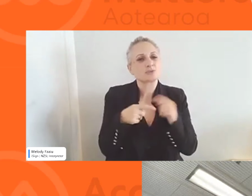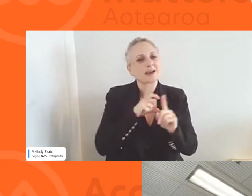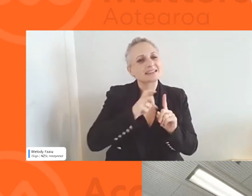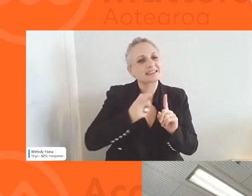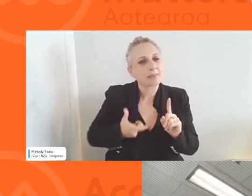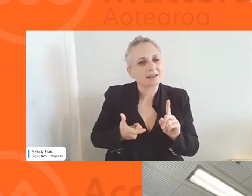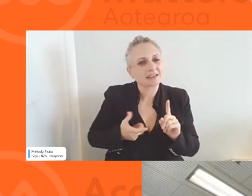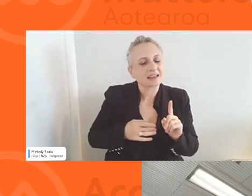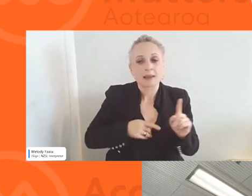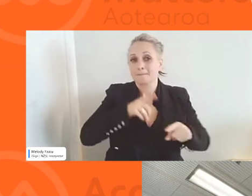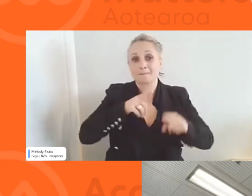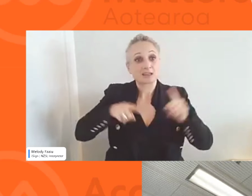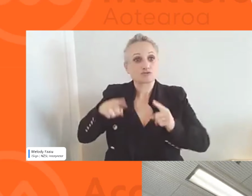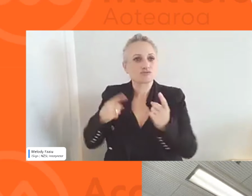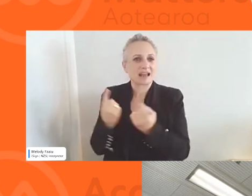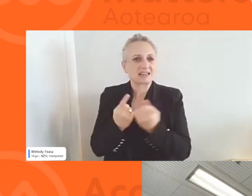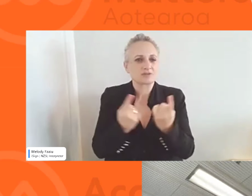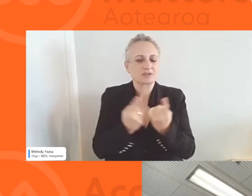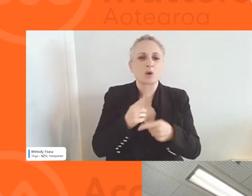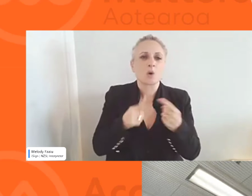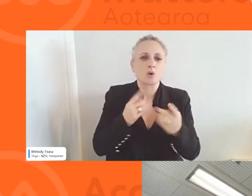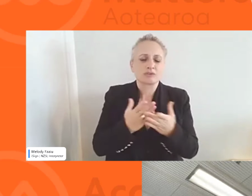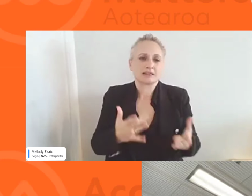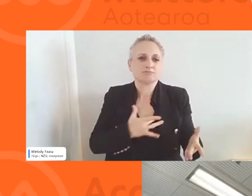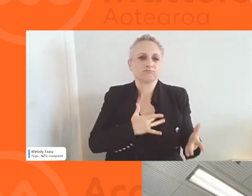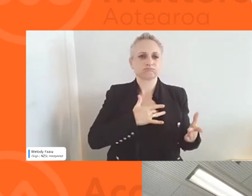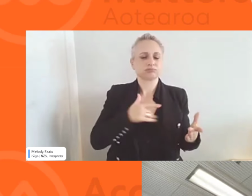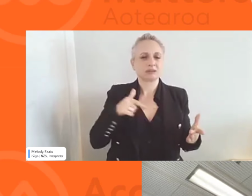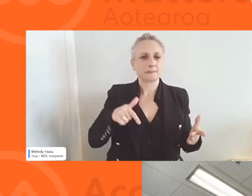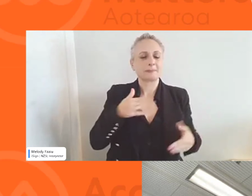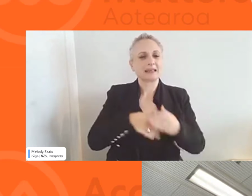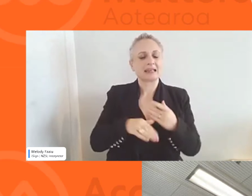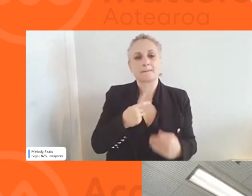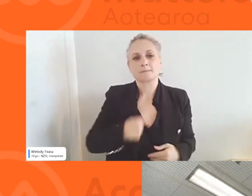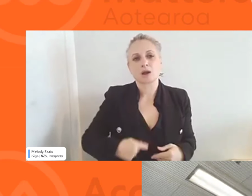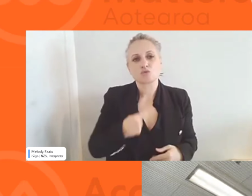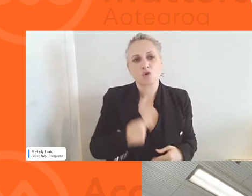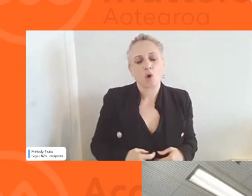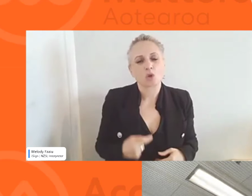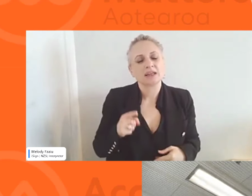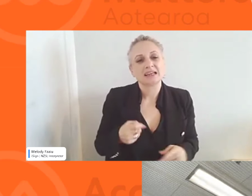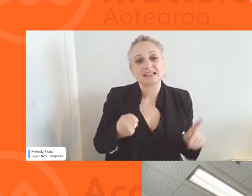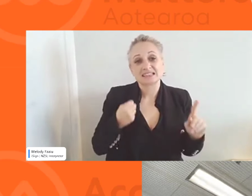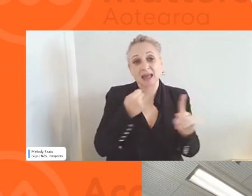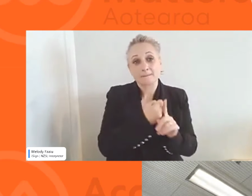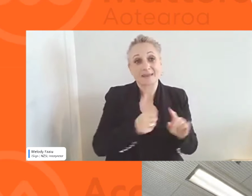What's really brought him home to me in my role as head of a school here is just the impact that the students are facing in terms of